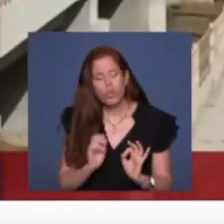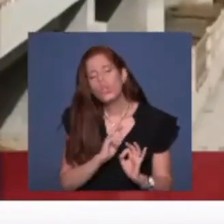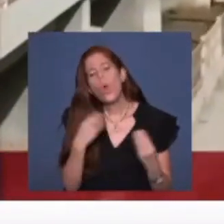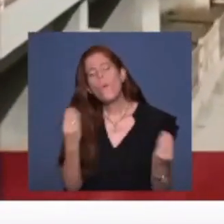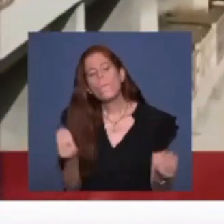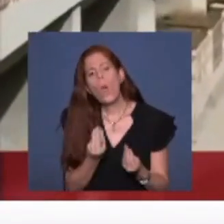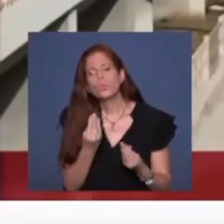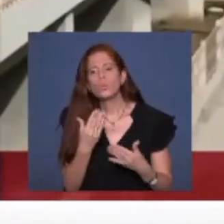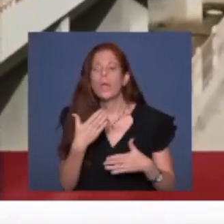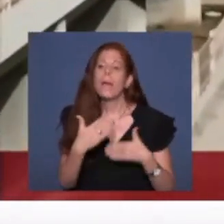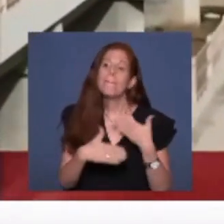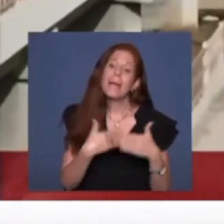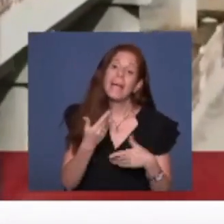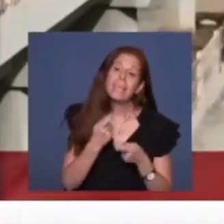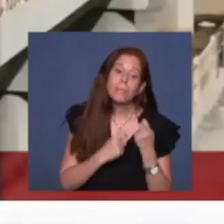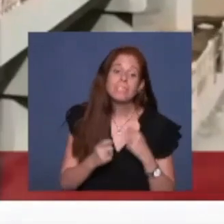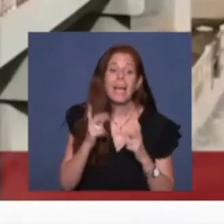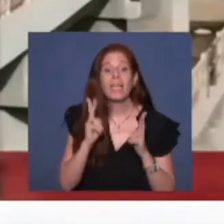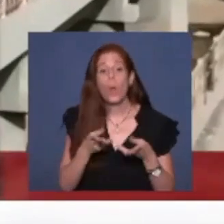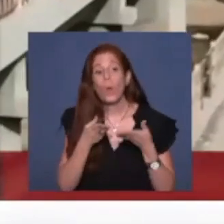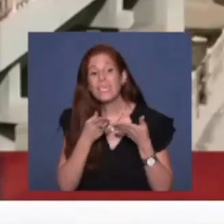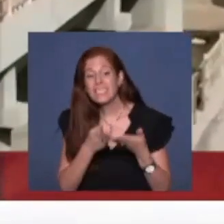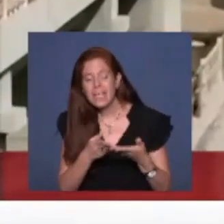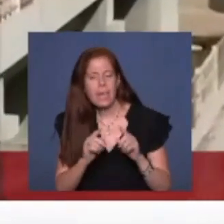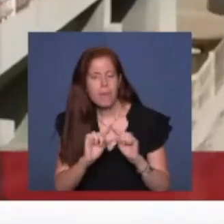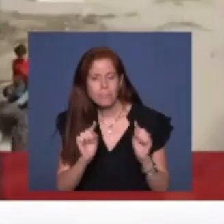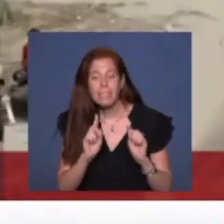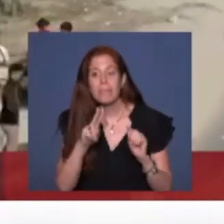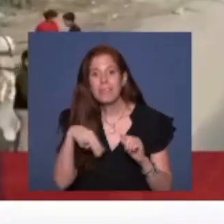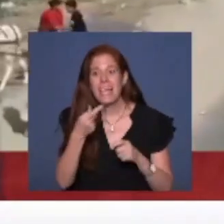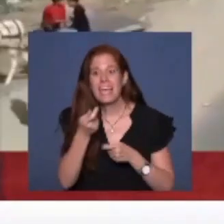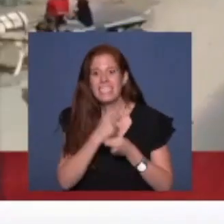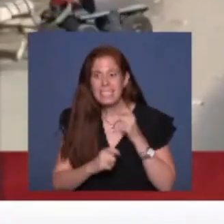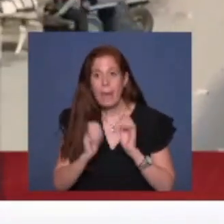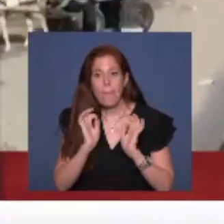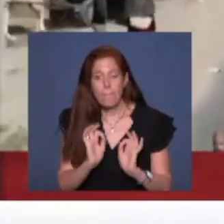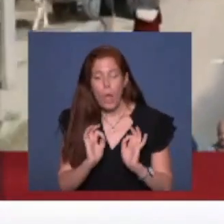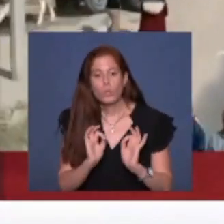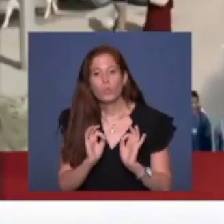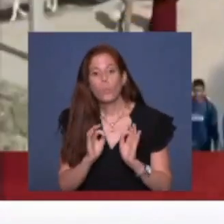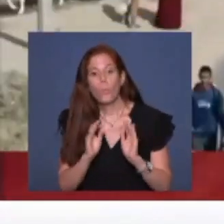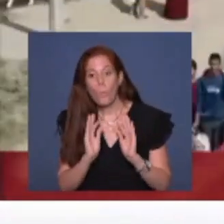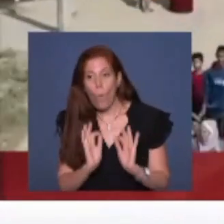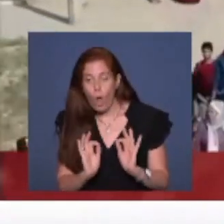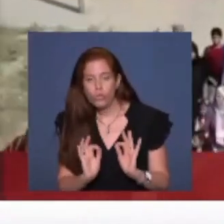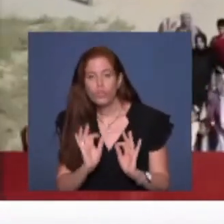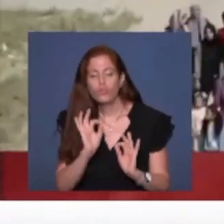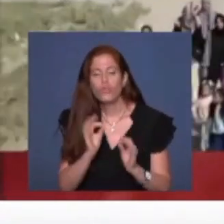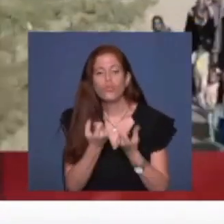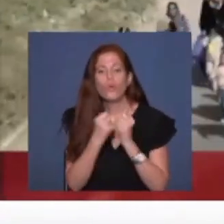if there is a concrete deal to release dozens of hostages, then Israel will probably agree to a ceasefire.